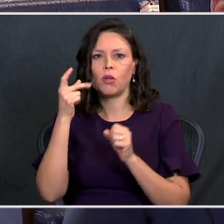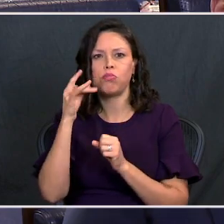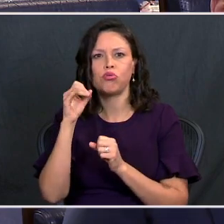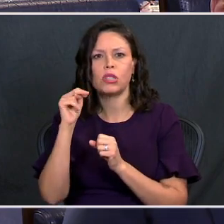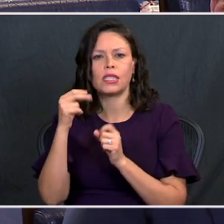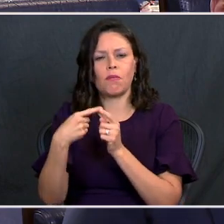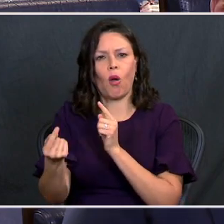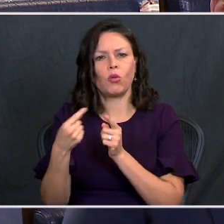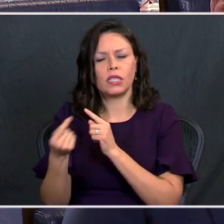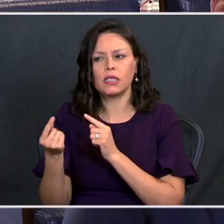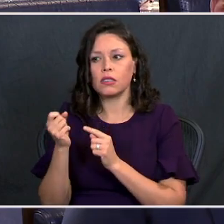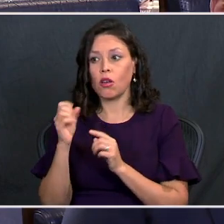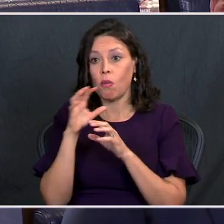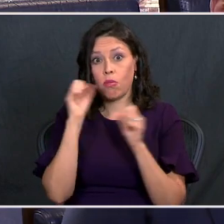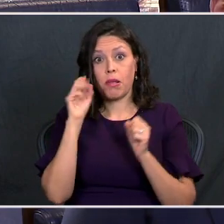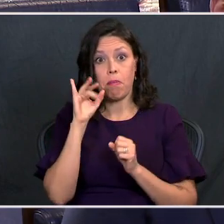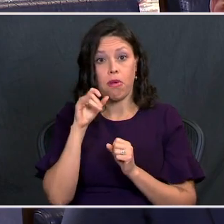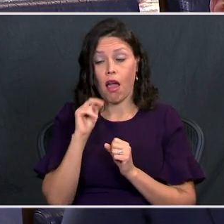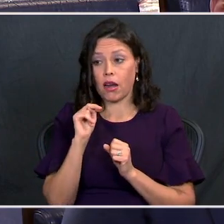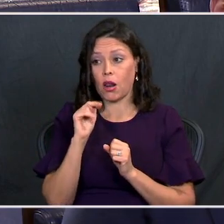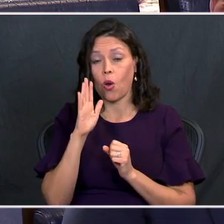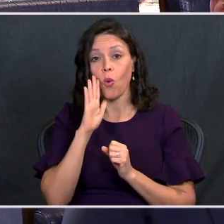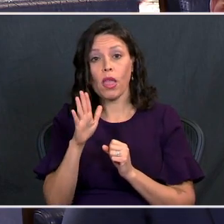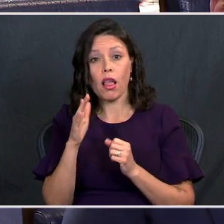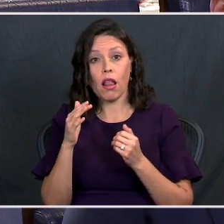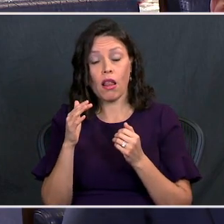would President Biden be holding President Putin